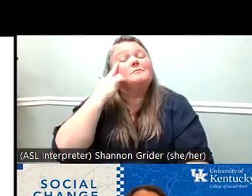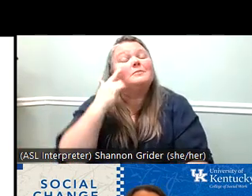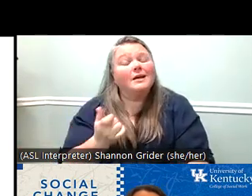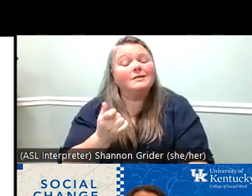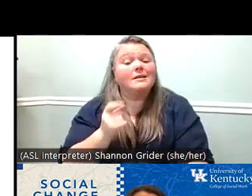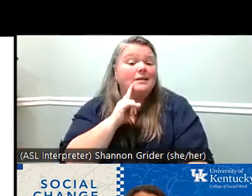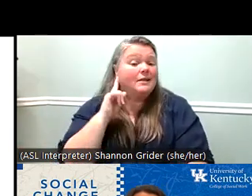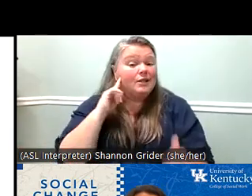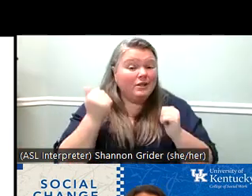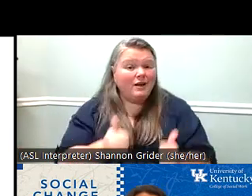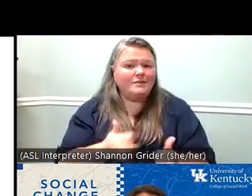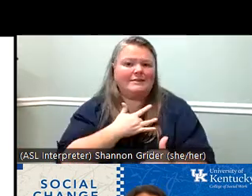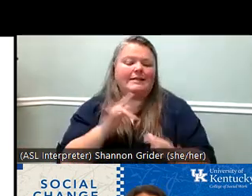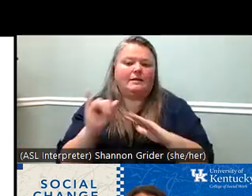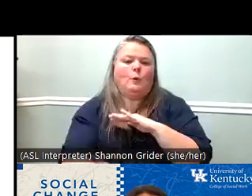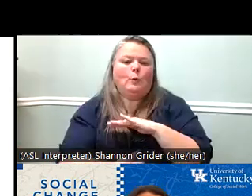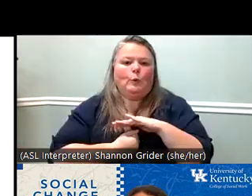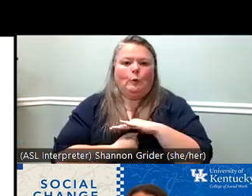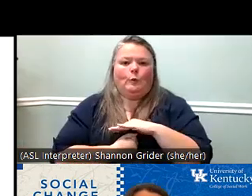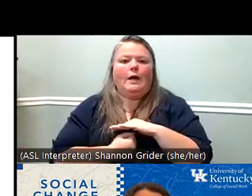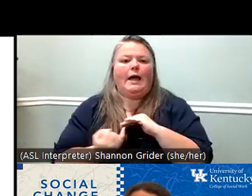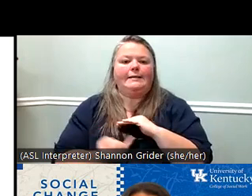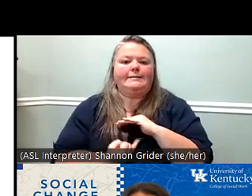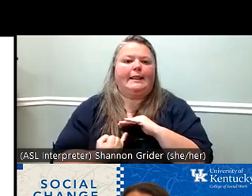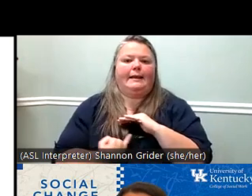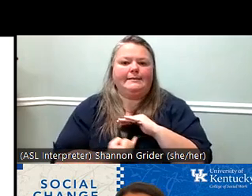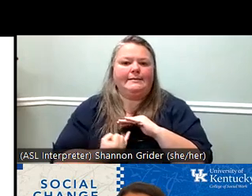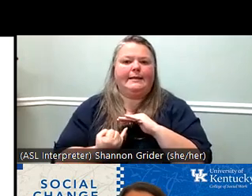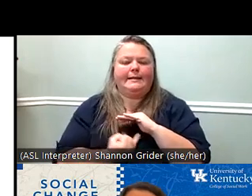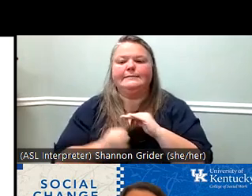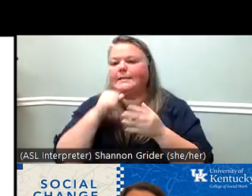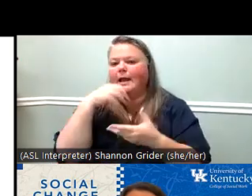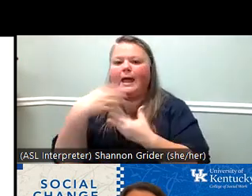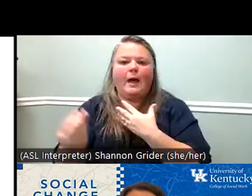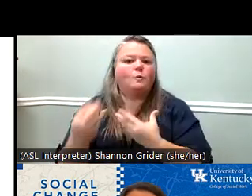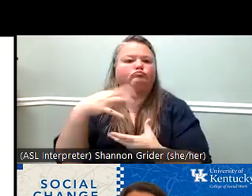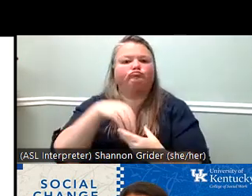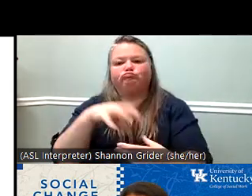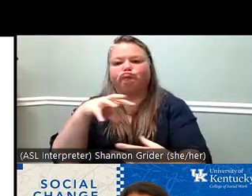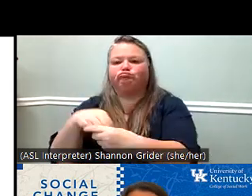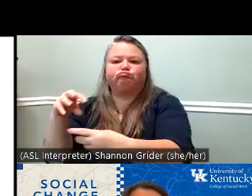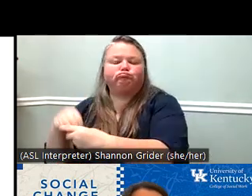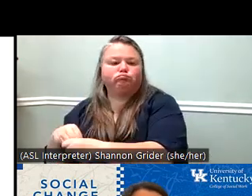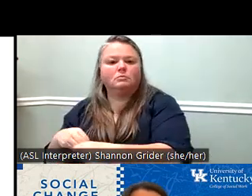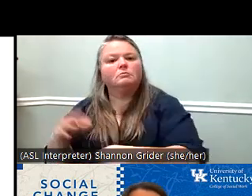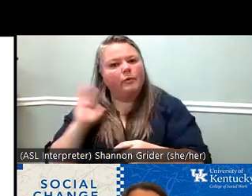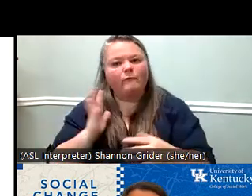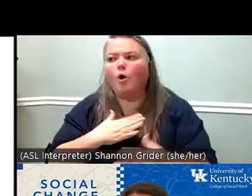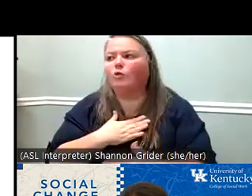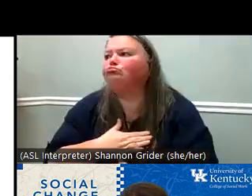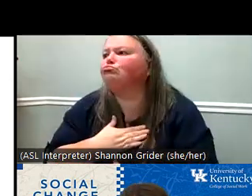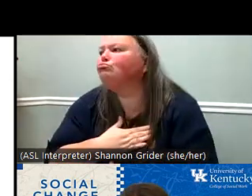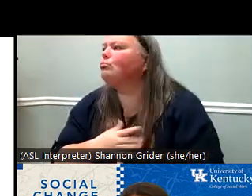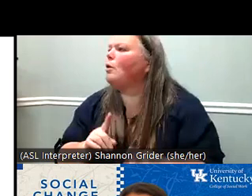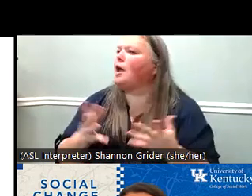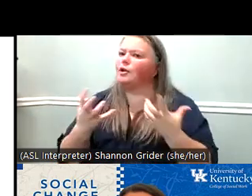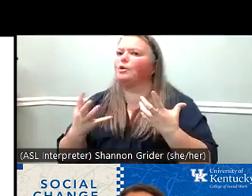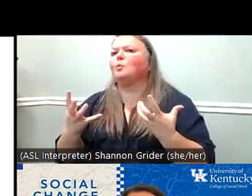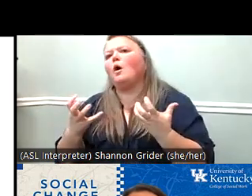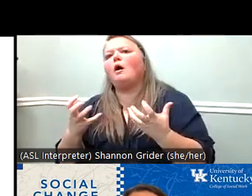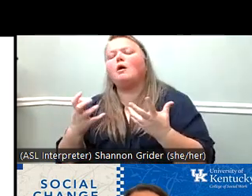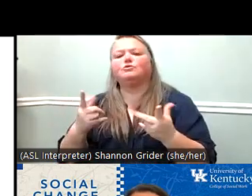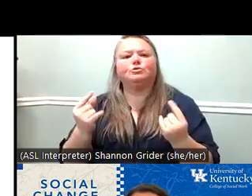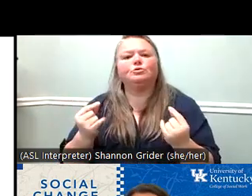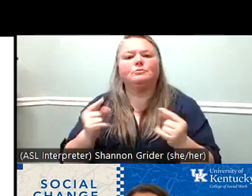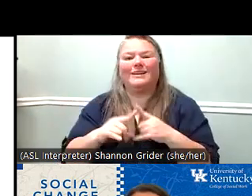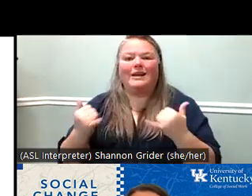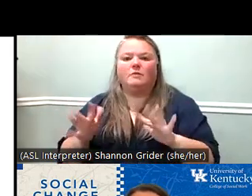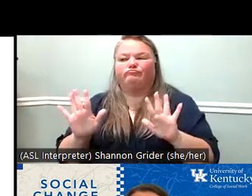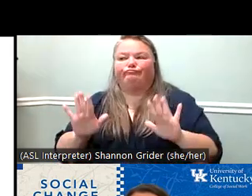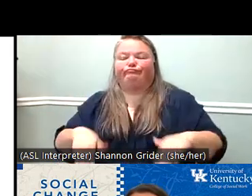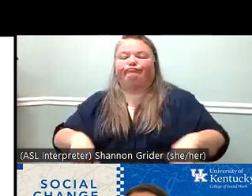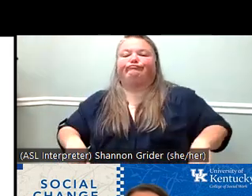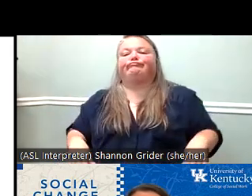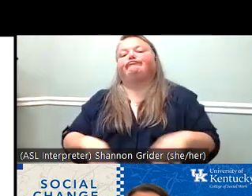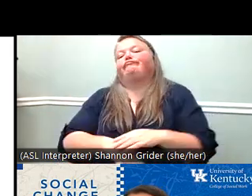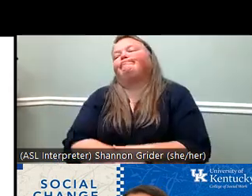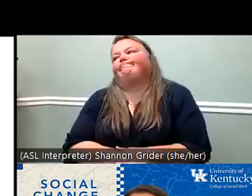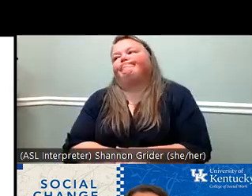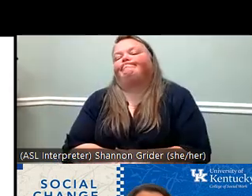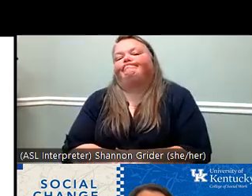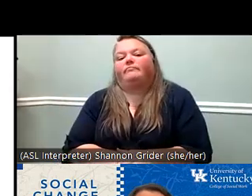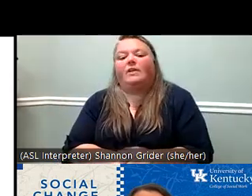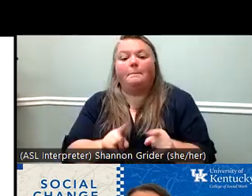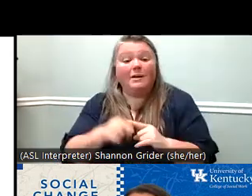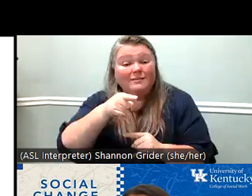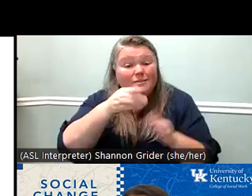AND THEN THIS PERSON, THIS LAST COMMENT WE LOVED THIS FEEDBACK BECAUSE THIS PERSON SAID I'M USING AREAS OF MY BRAIN THAT I HAVEN'T BEEN USED IN A WHILE. SO WITH